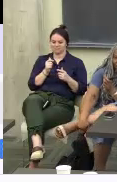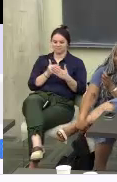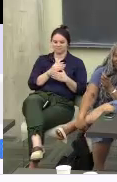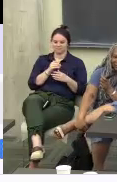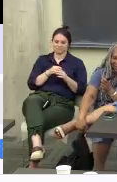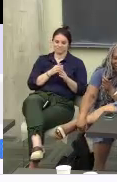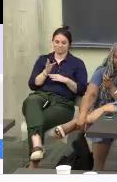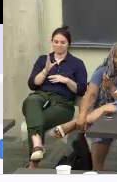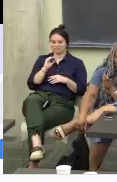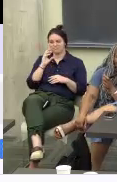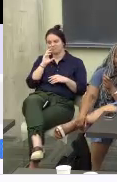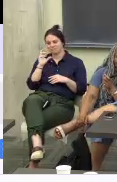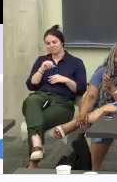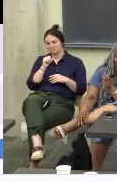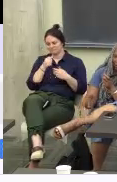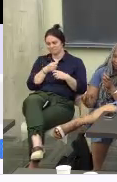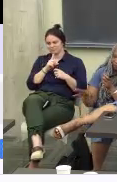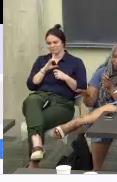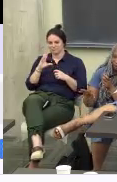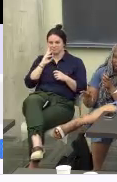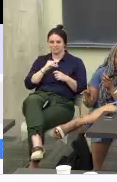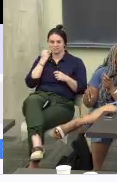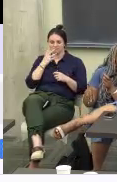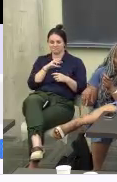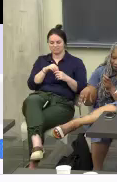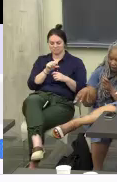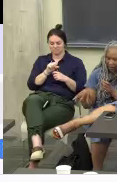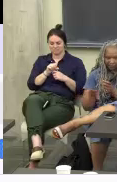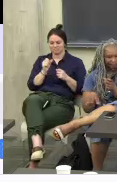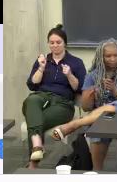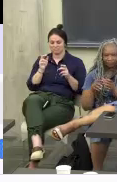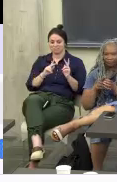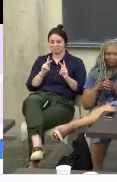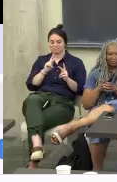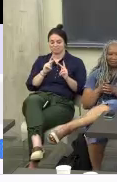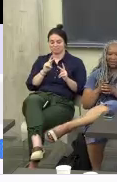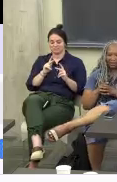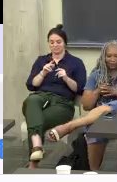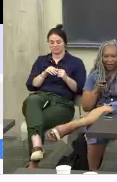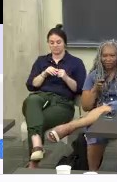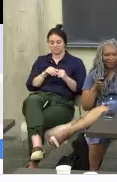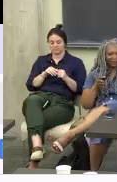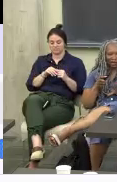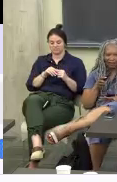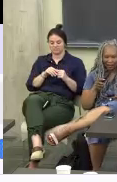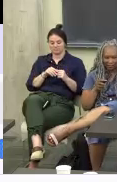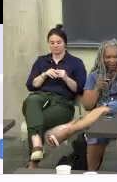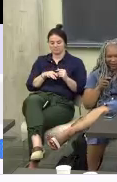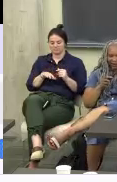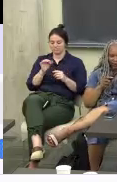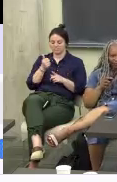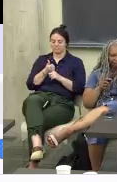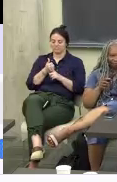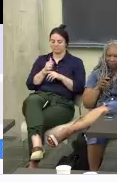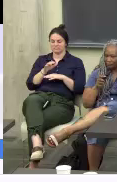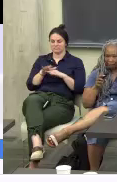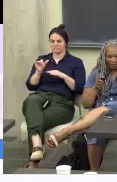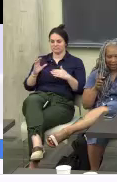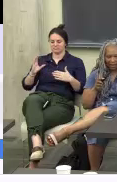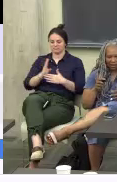elder inside of the work. There are folks who are who find themselves along that continuum.